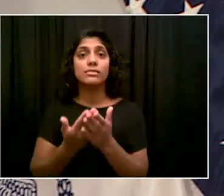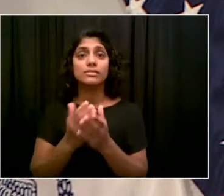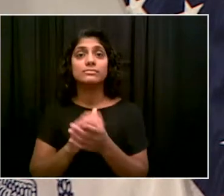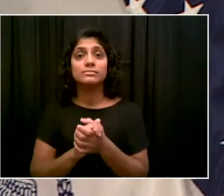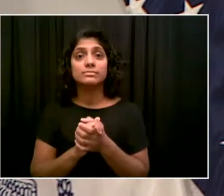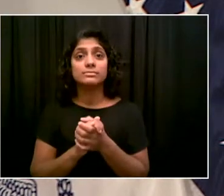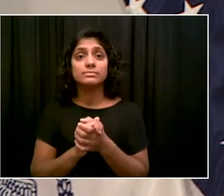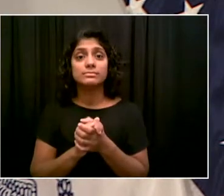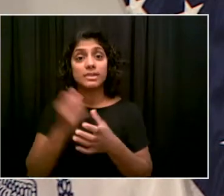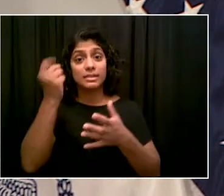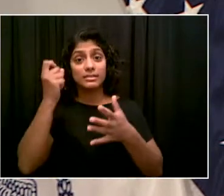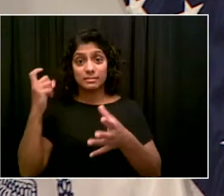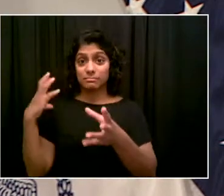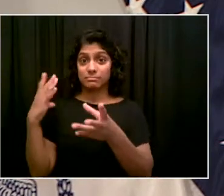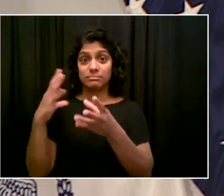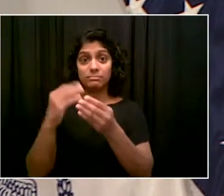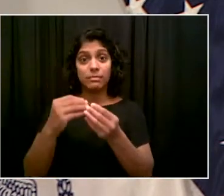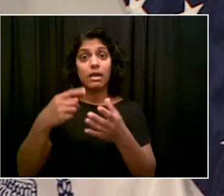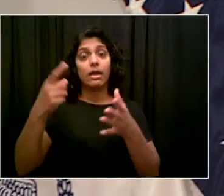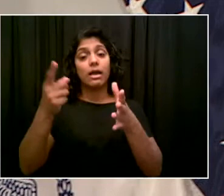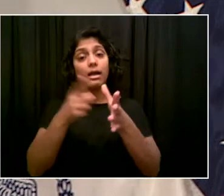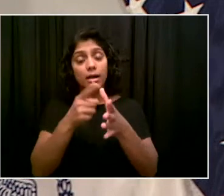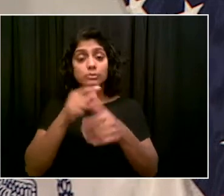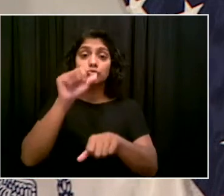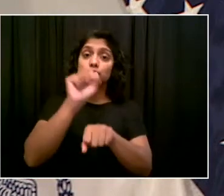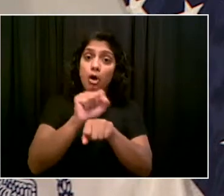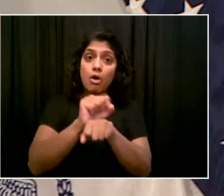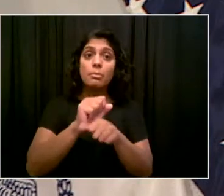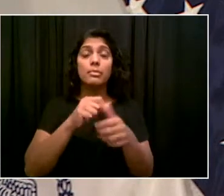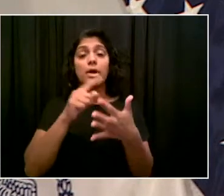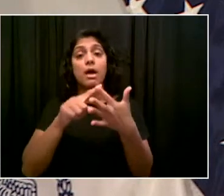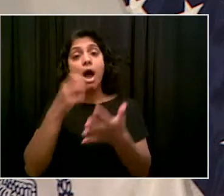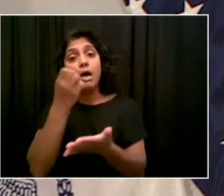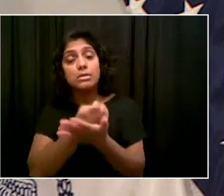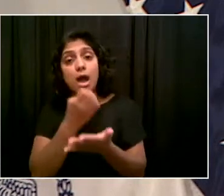IT MEANS A FOCUS ON THE THIN GSWE HAVE BEEN DOING. VACCINATION NUMBER ONE. GET EVERYONE